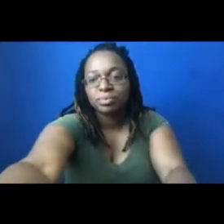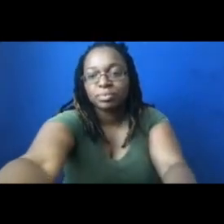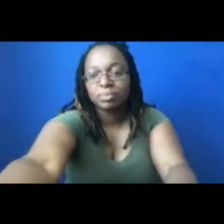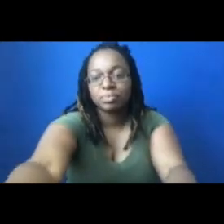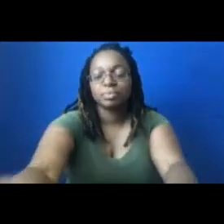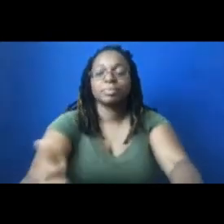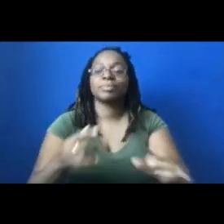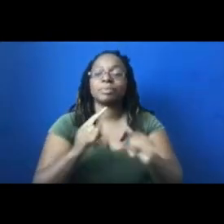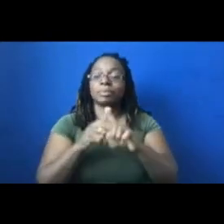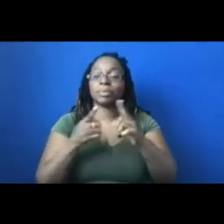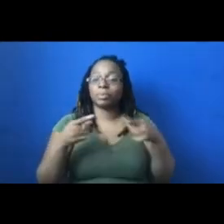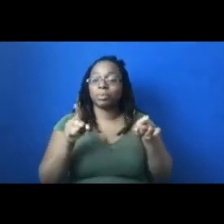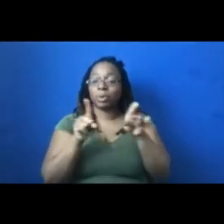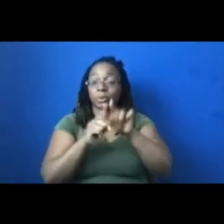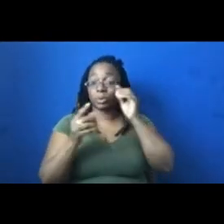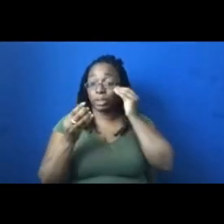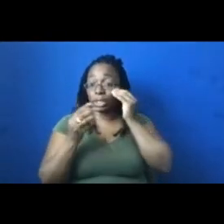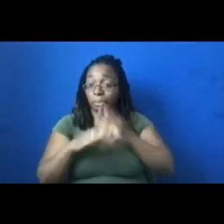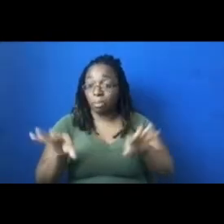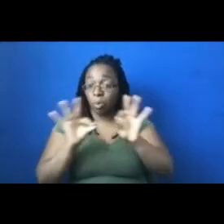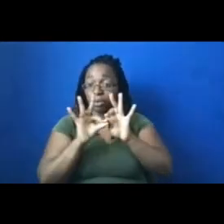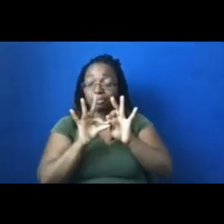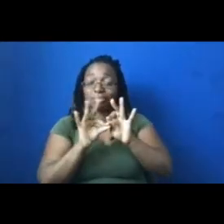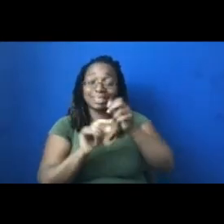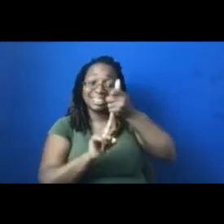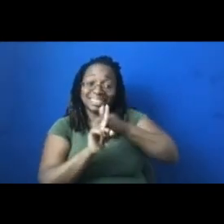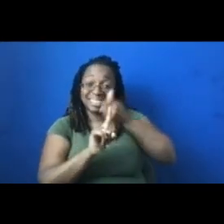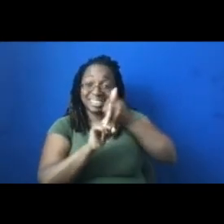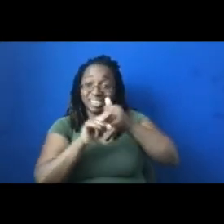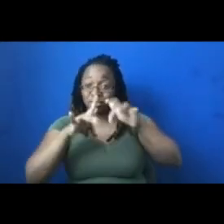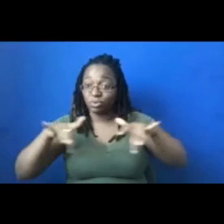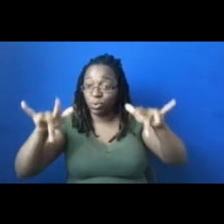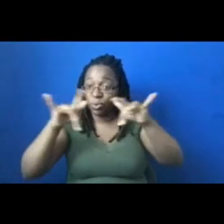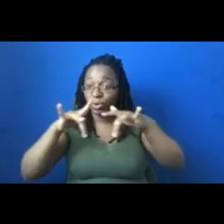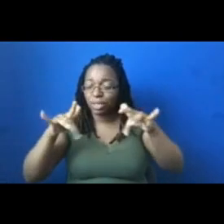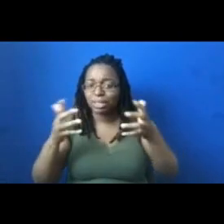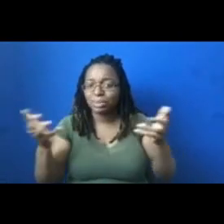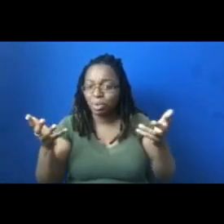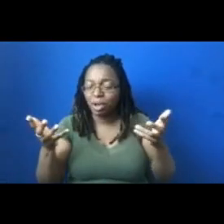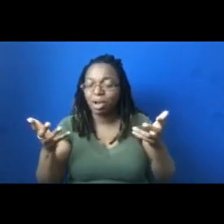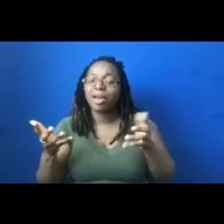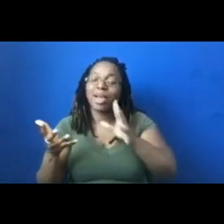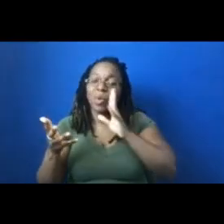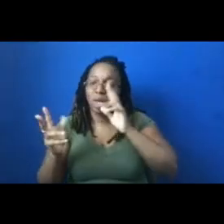recordings of these webinars is getting posted to that website,